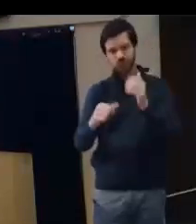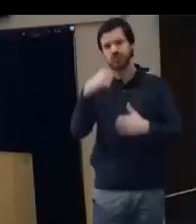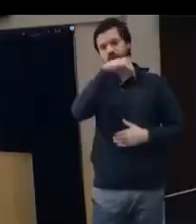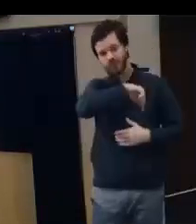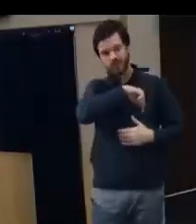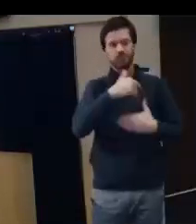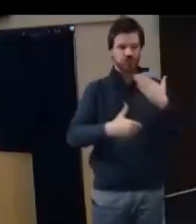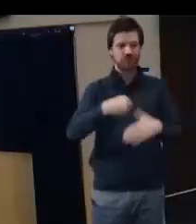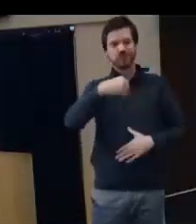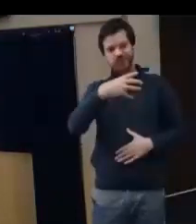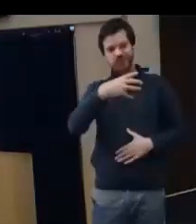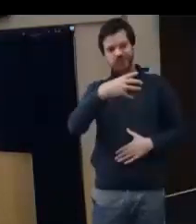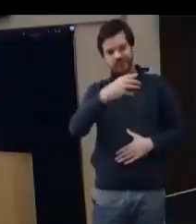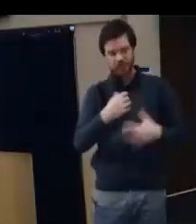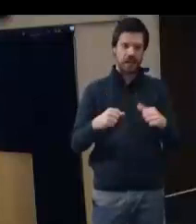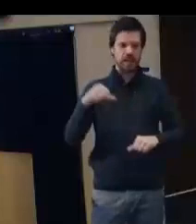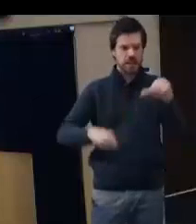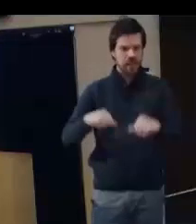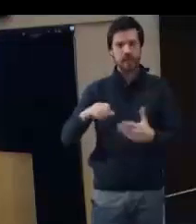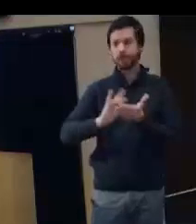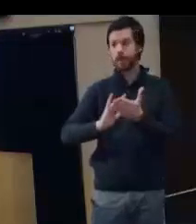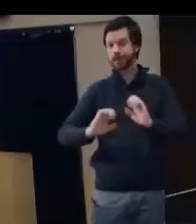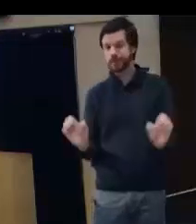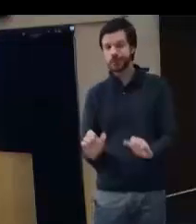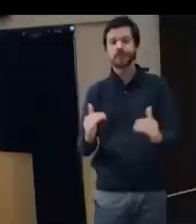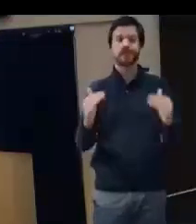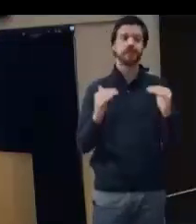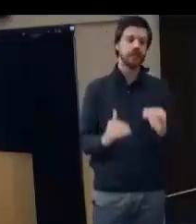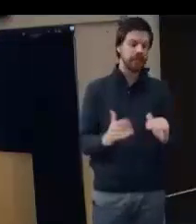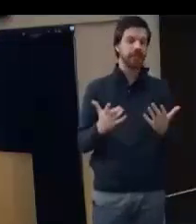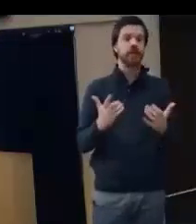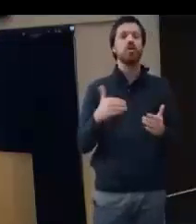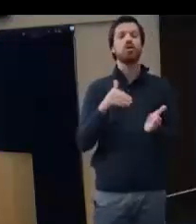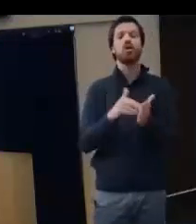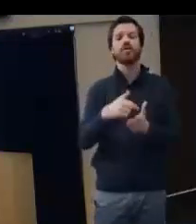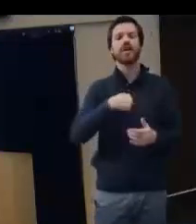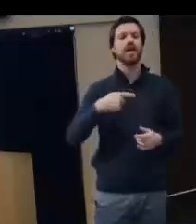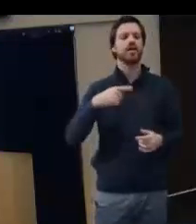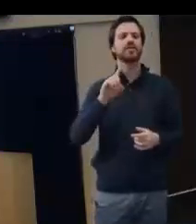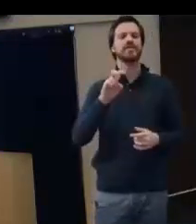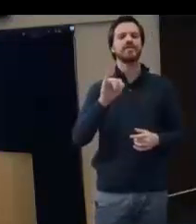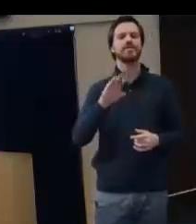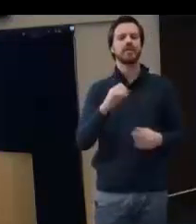Imaging Health uncertainty medical emergencies they often have device implantations and if they